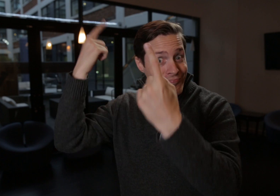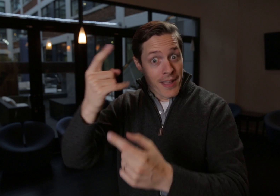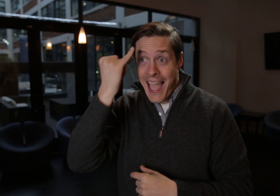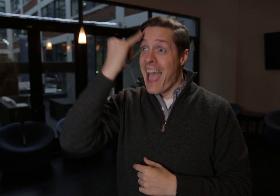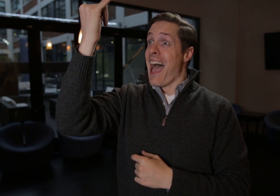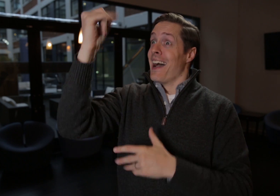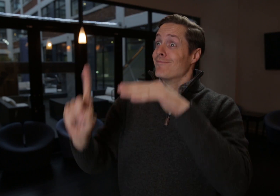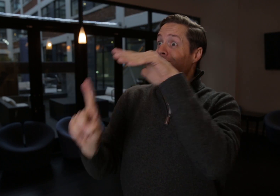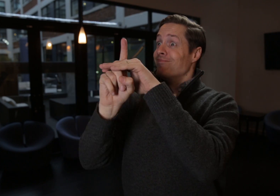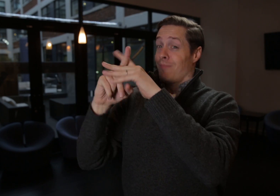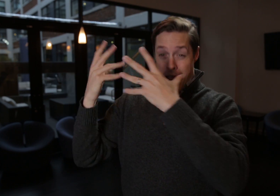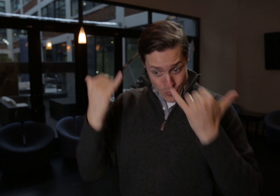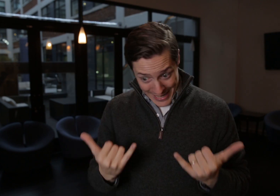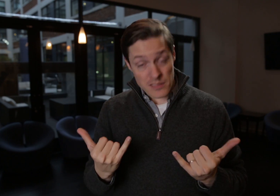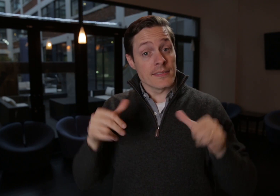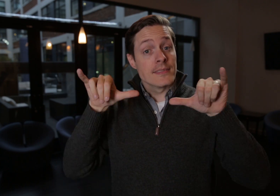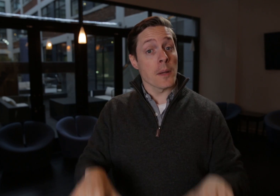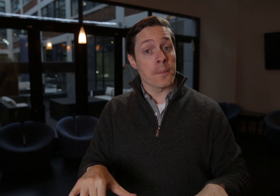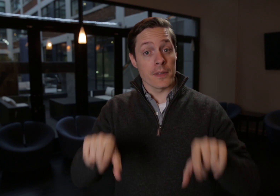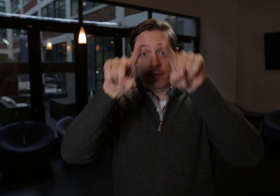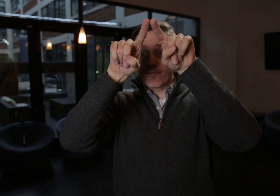Ever since the idea [of VRS] came into the picture, the design of the screen has been the same.